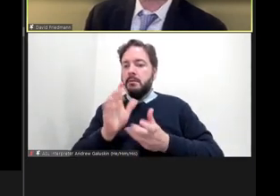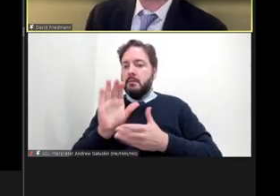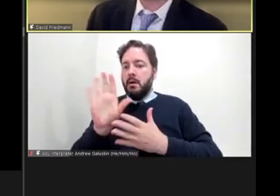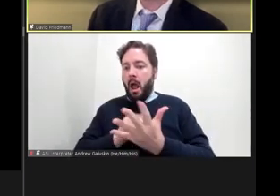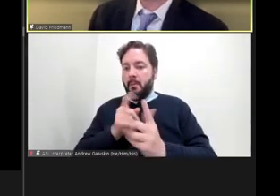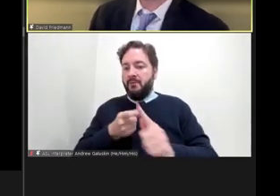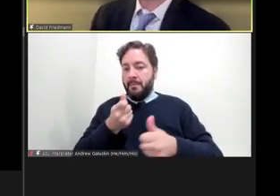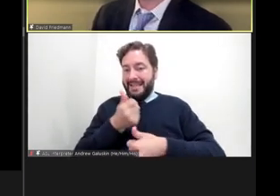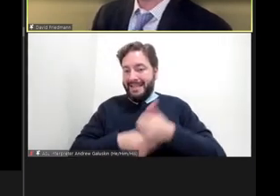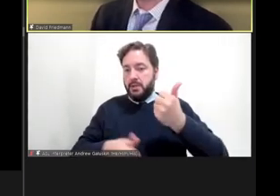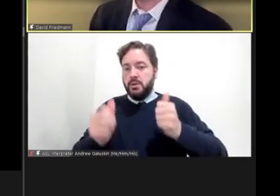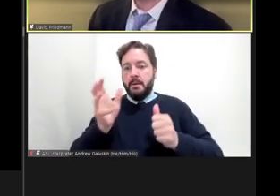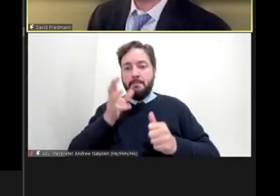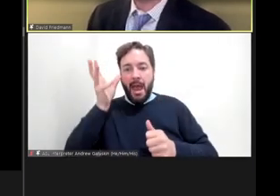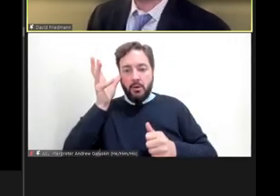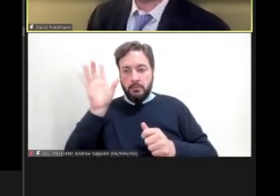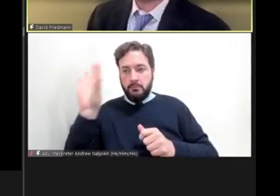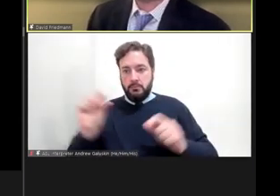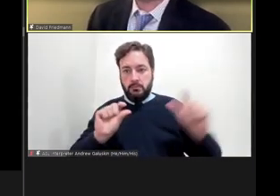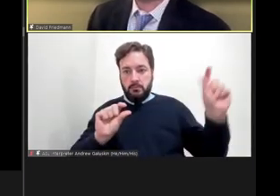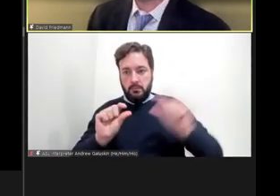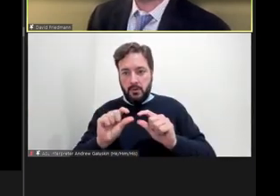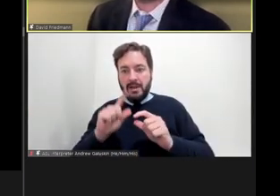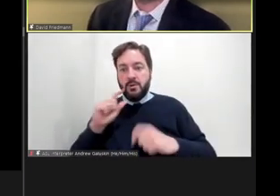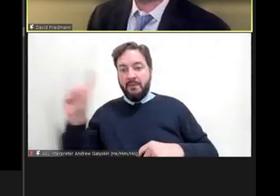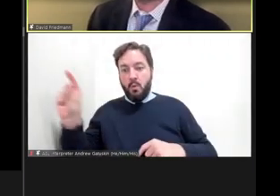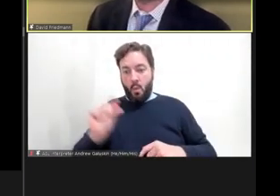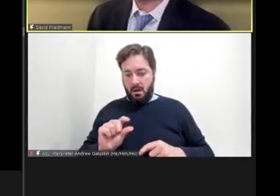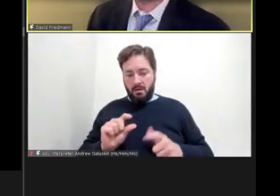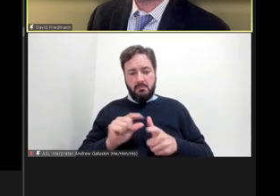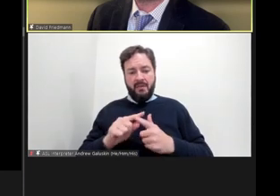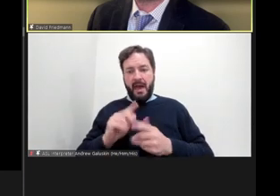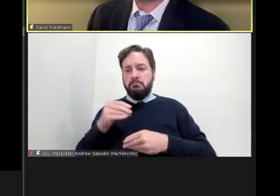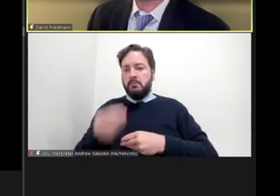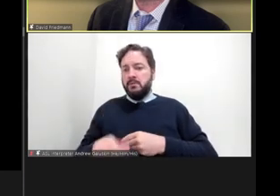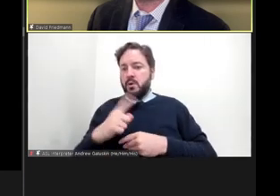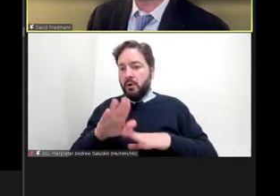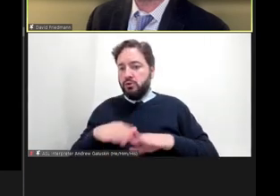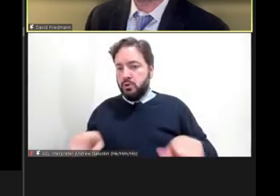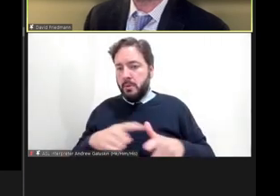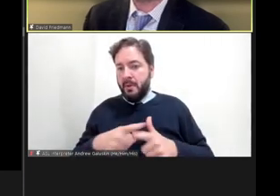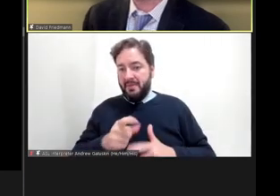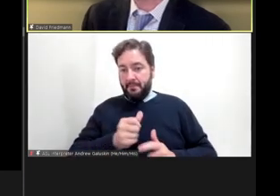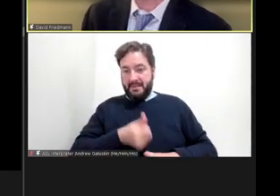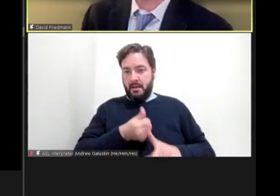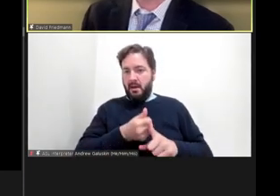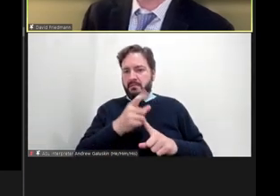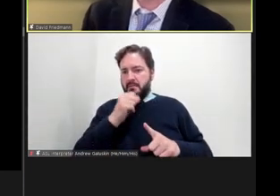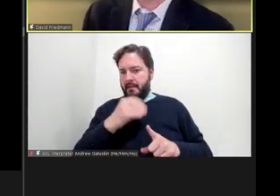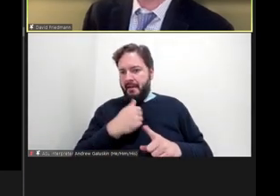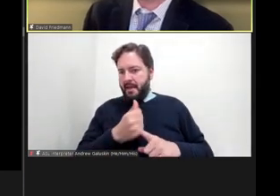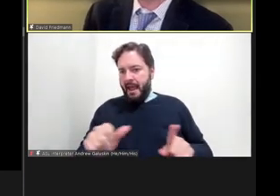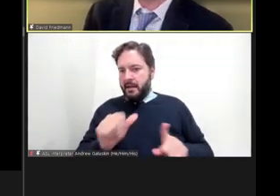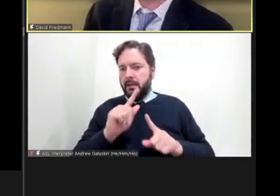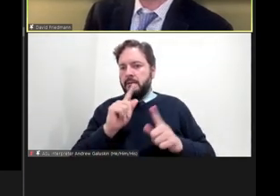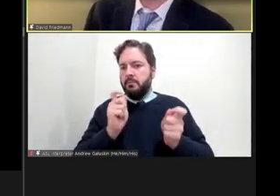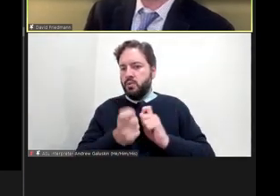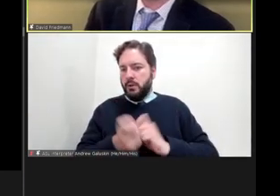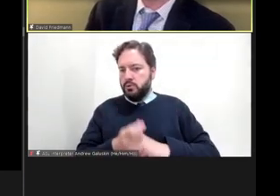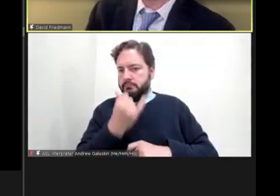If they receive only one copy, they may be a carrier and pass this copy on to their children, but they themselves are gonna not express the mutation. They're gonna be what we say